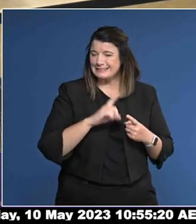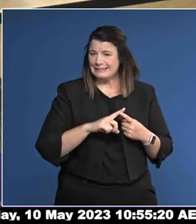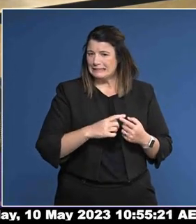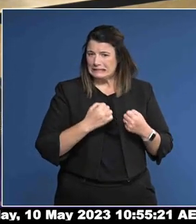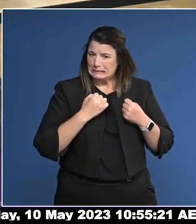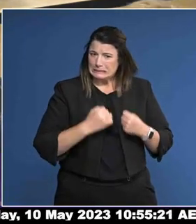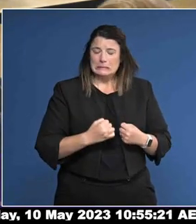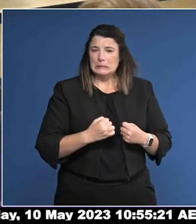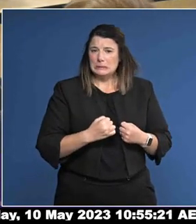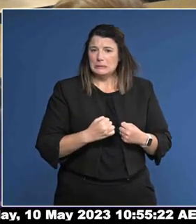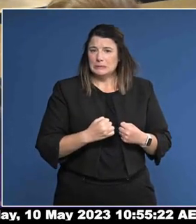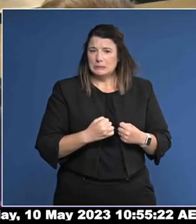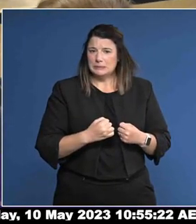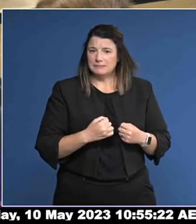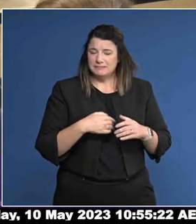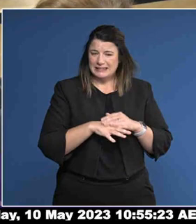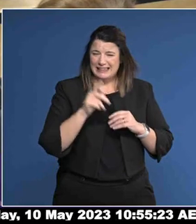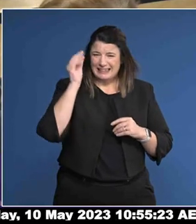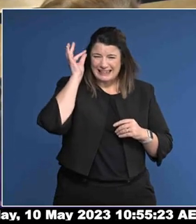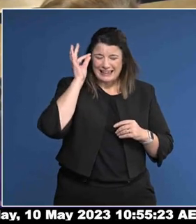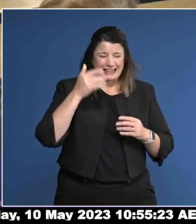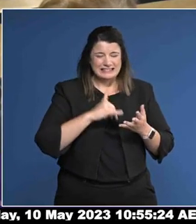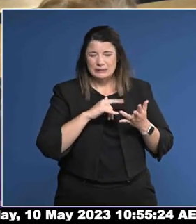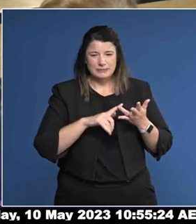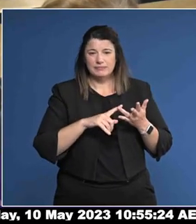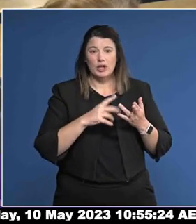is still present, so we are hoping a haircut will help.'